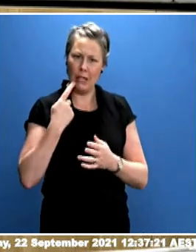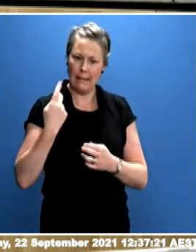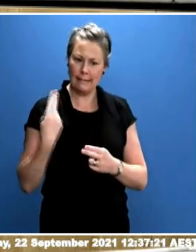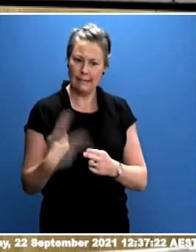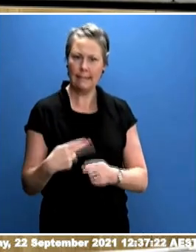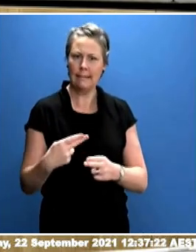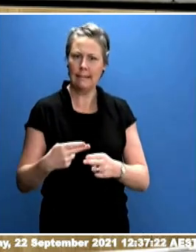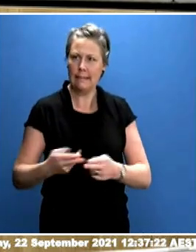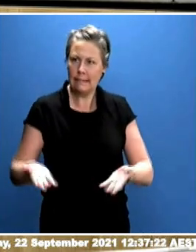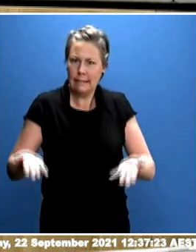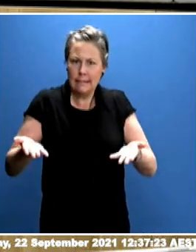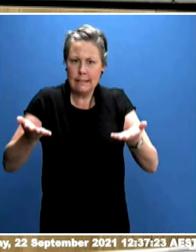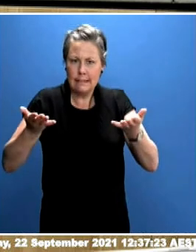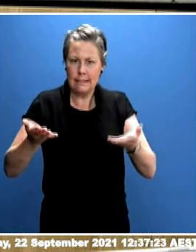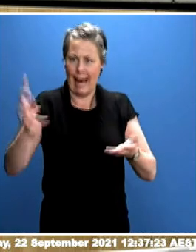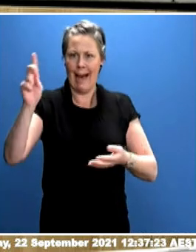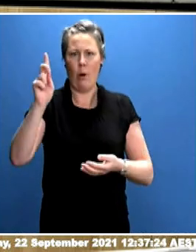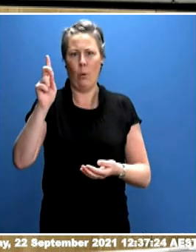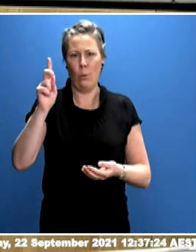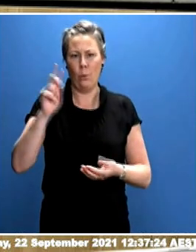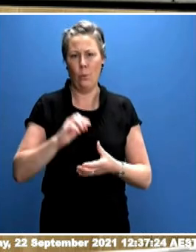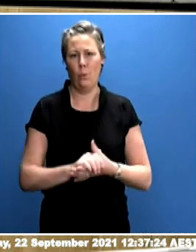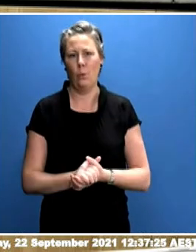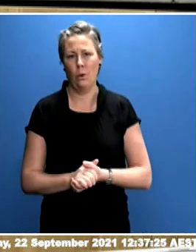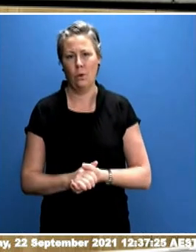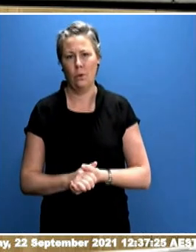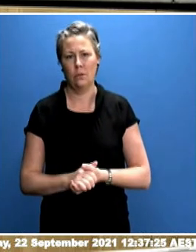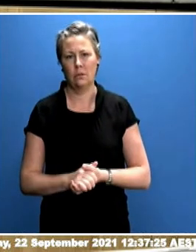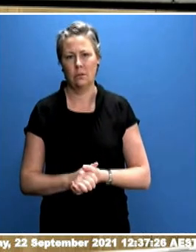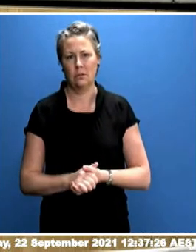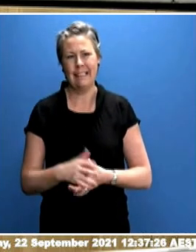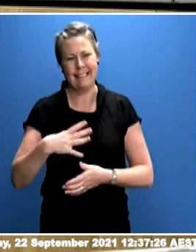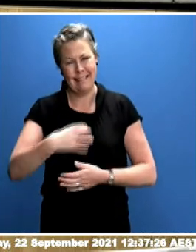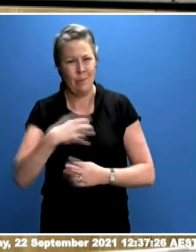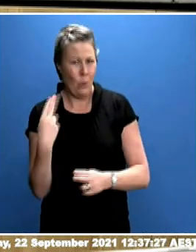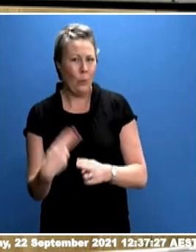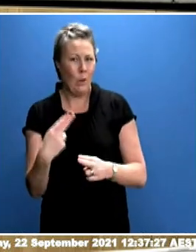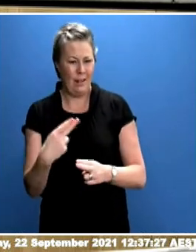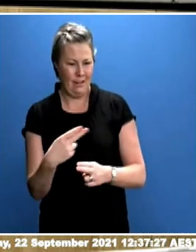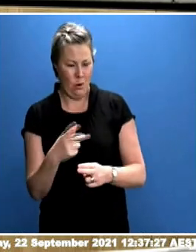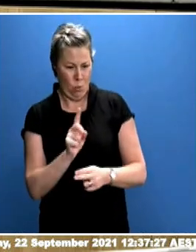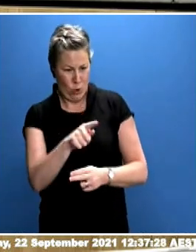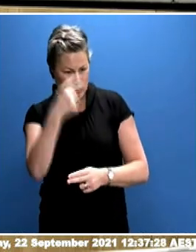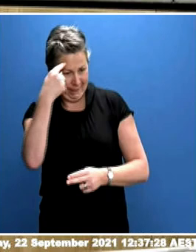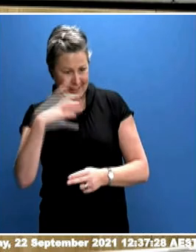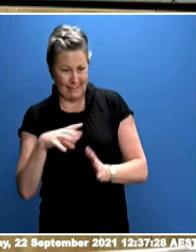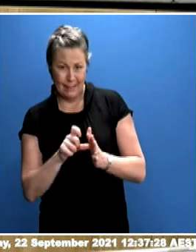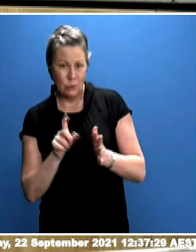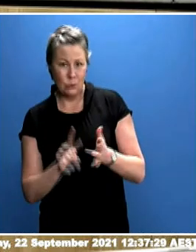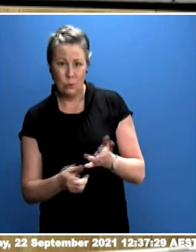and to be progressed in a much quicker way, from your experience?